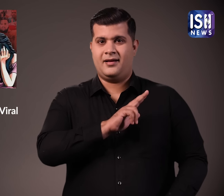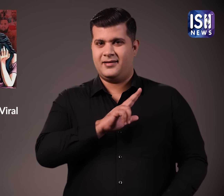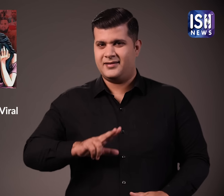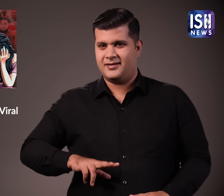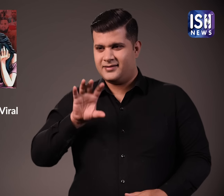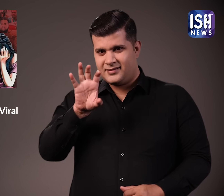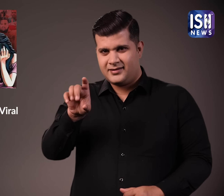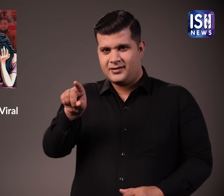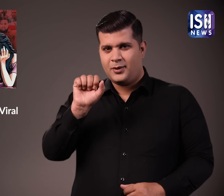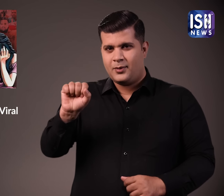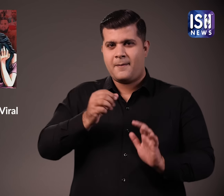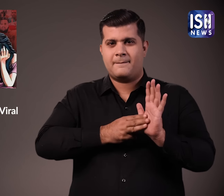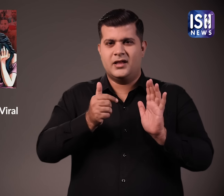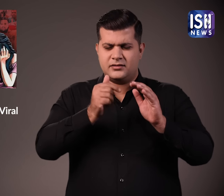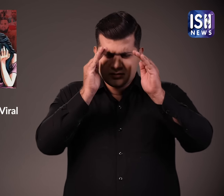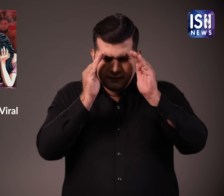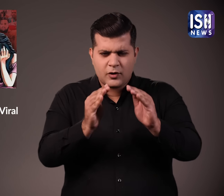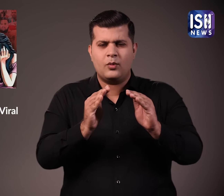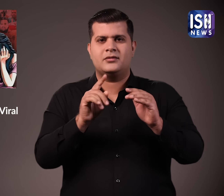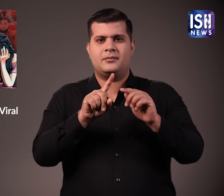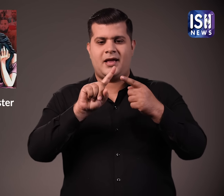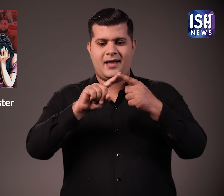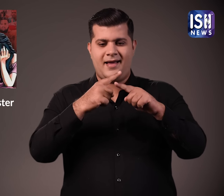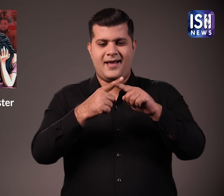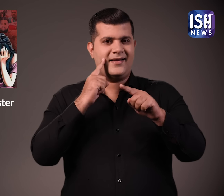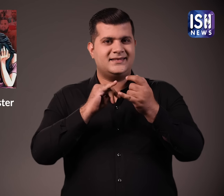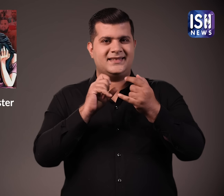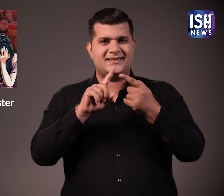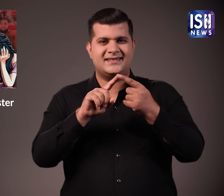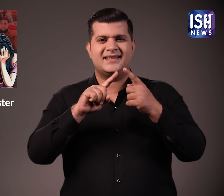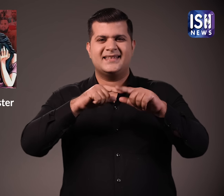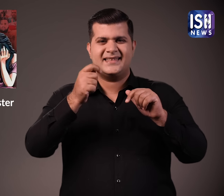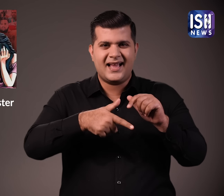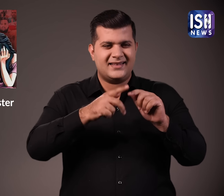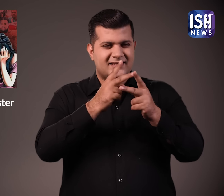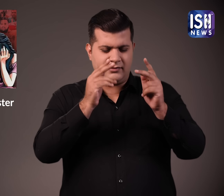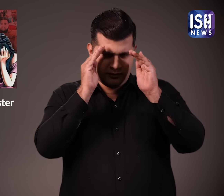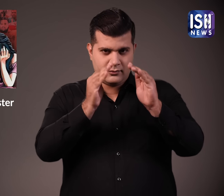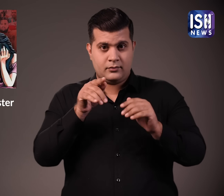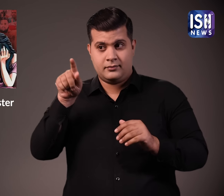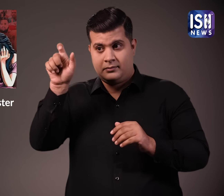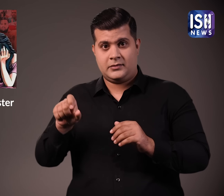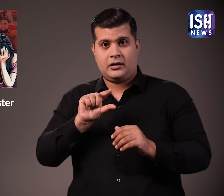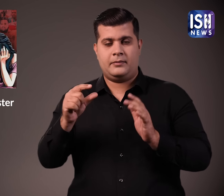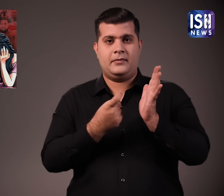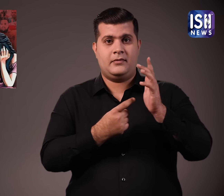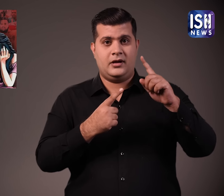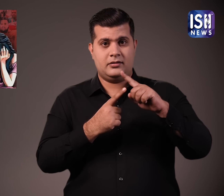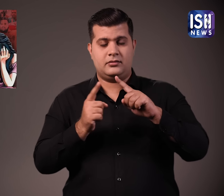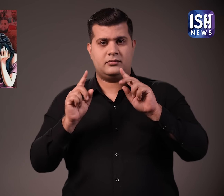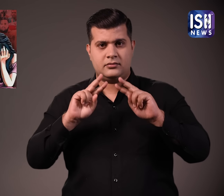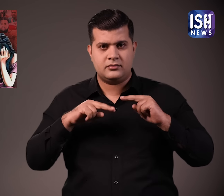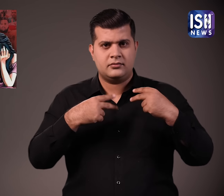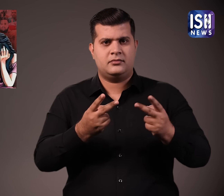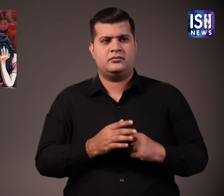Karnataka Excise Minister Ramappa Timmapur said,